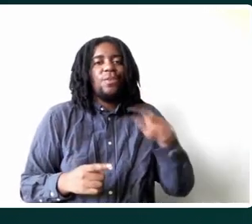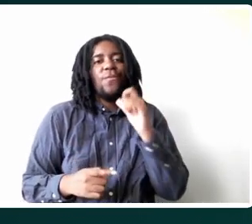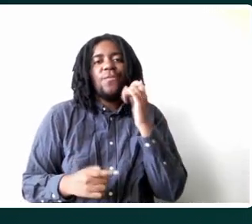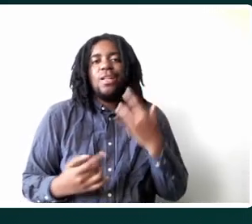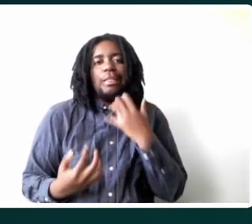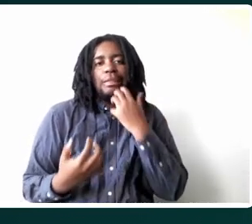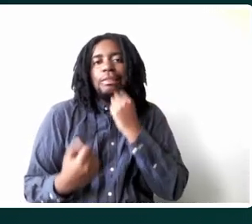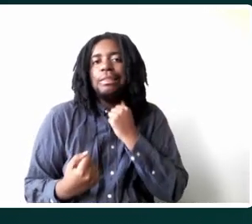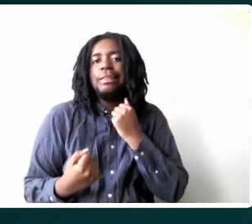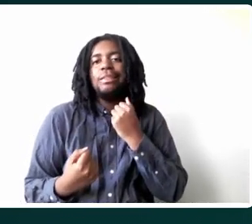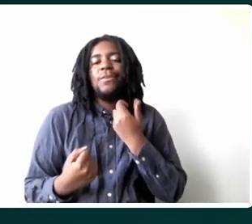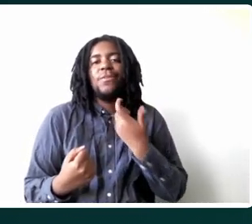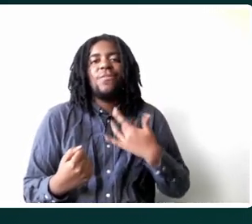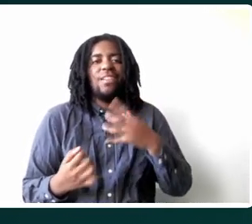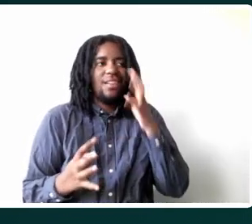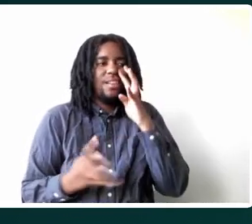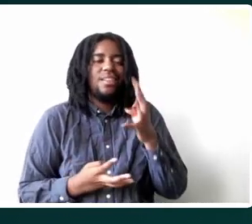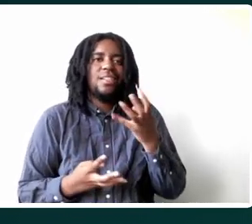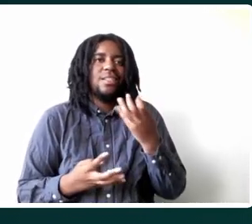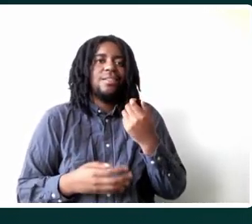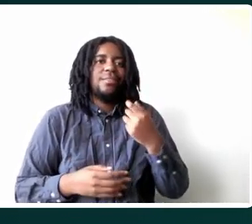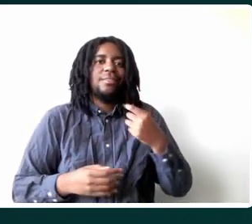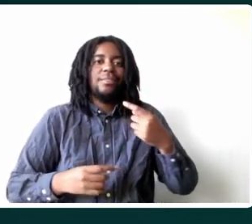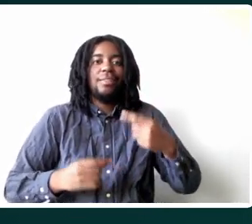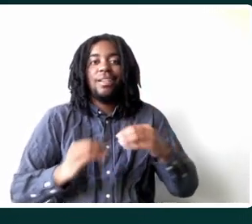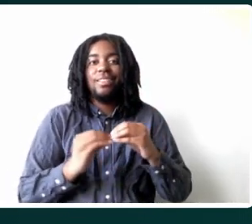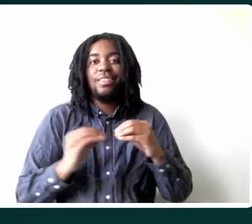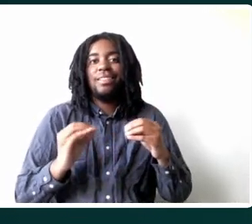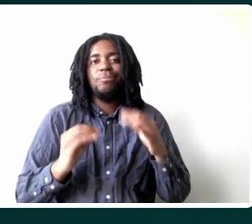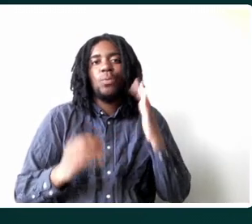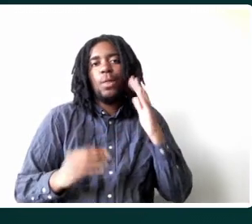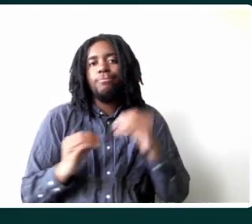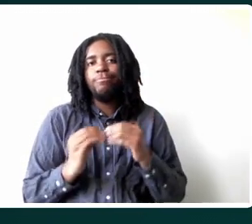to get the conversation off the ground, or it stays in the realm of political talking points.